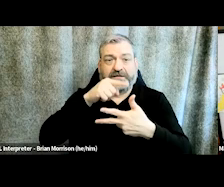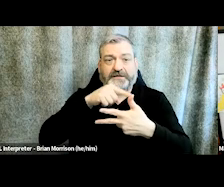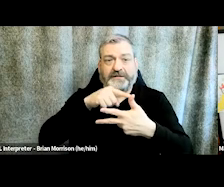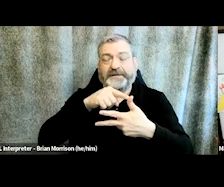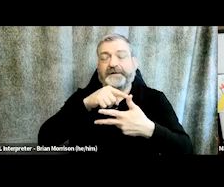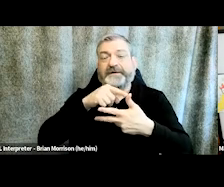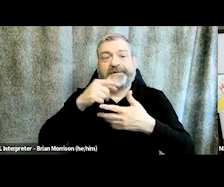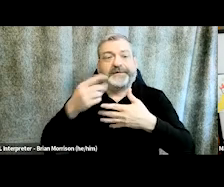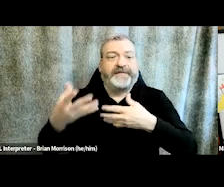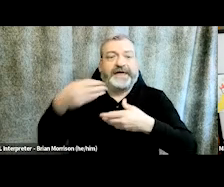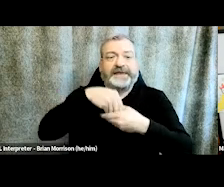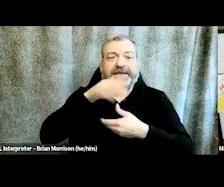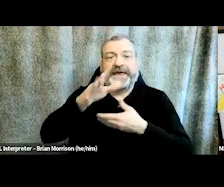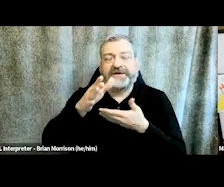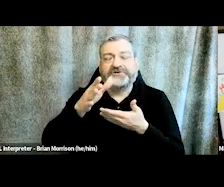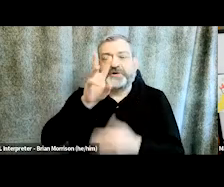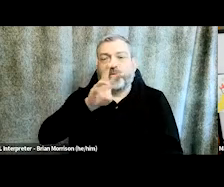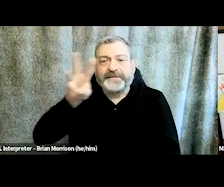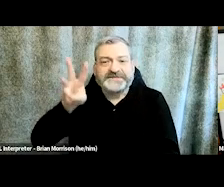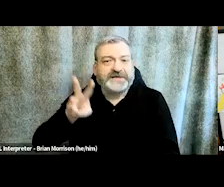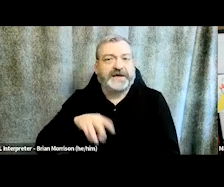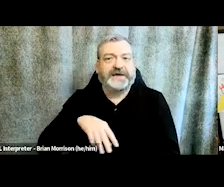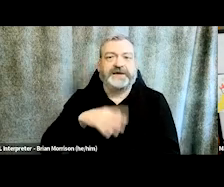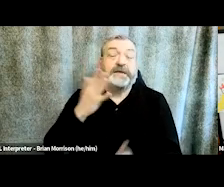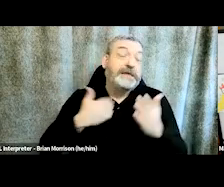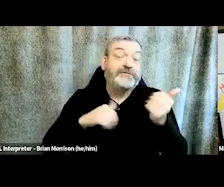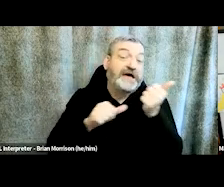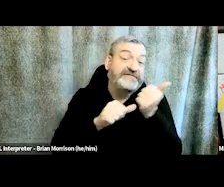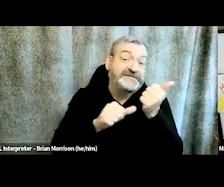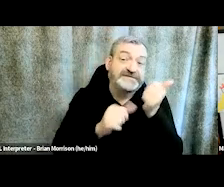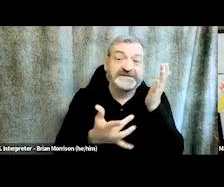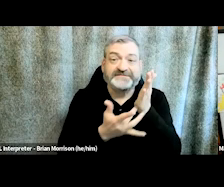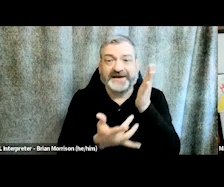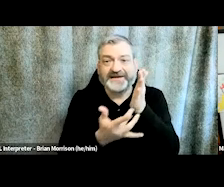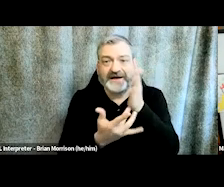the documents you might have assistive technology as part of a program,